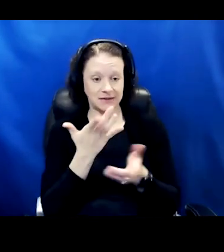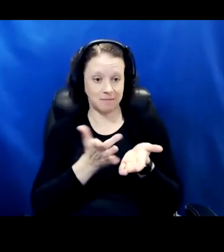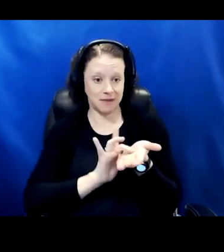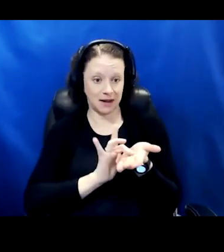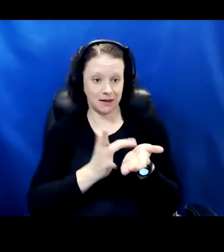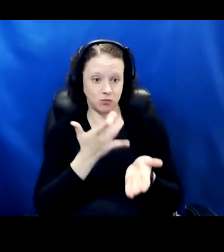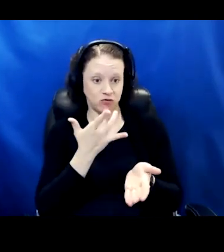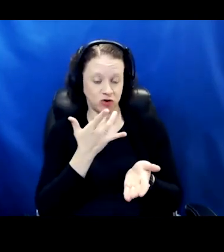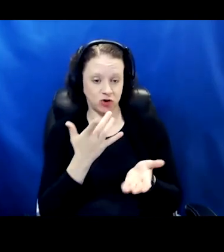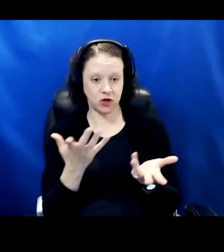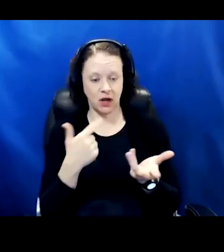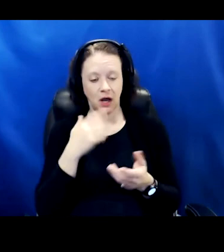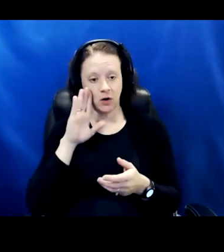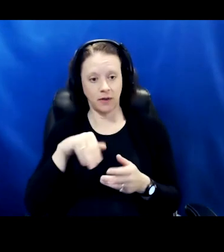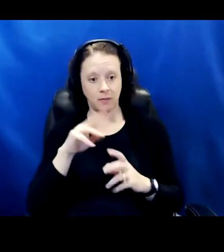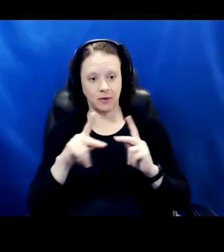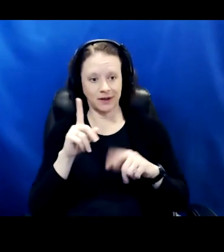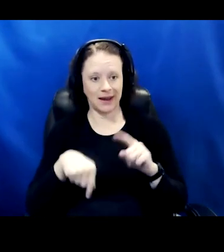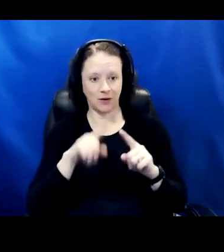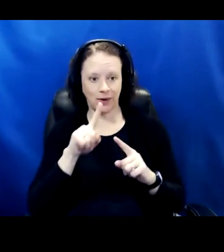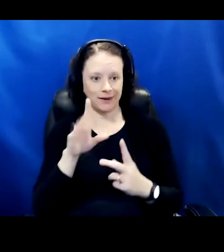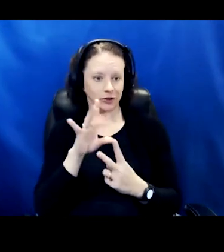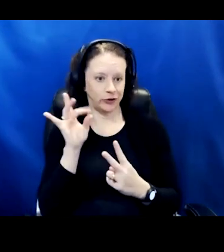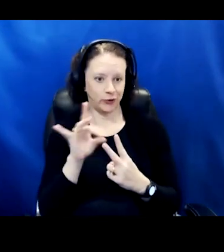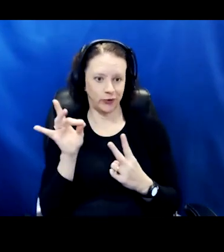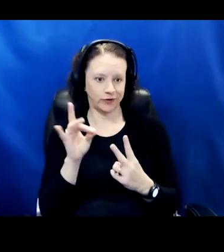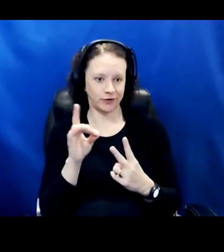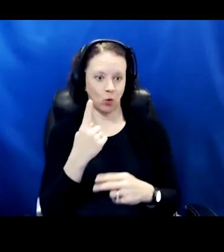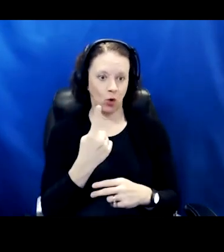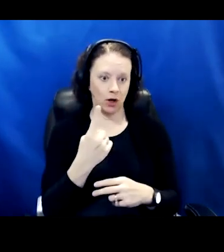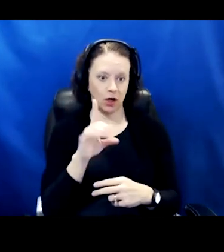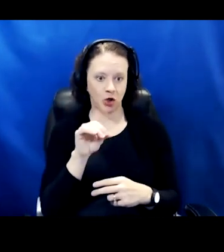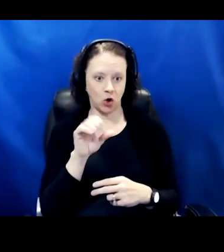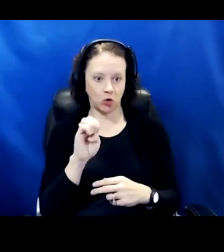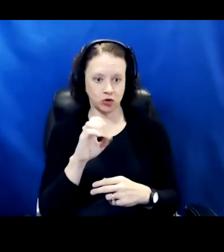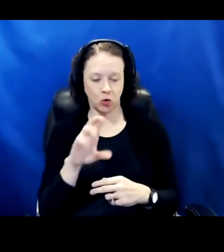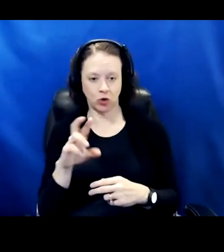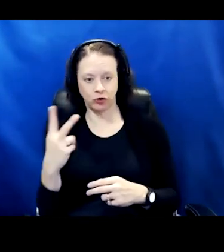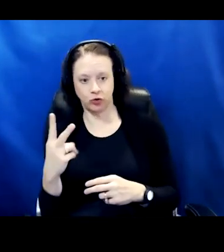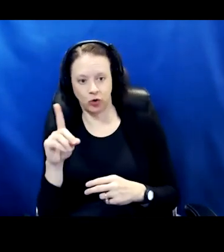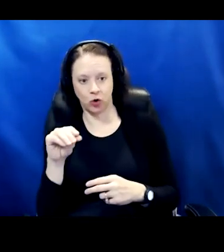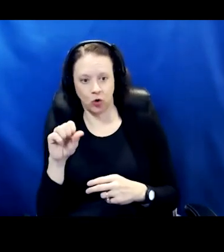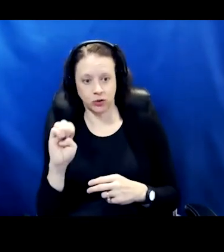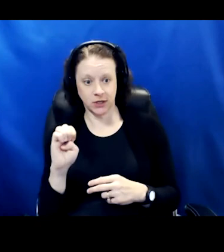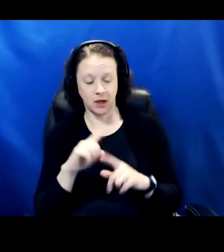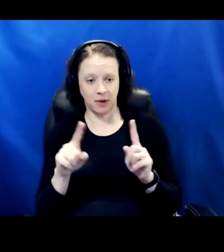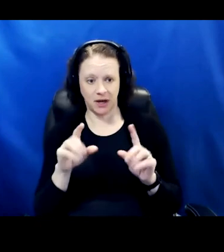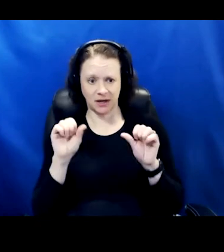I know that people can't really necessarily have a choice but can one know which vaccine is distributed prior